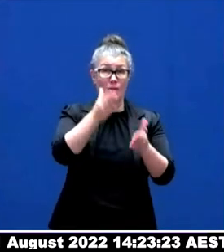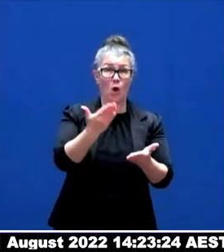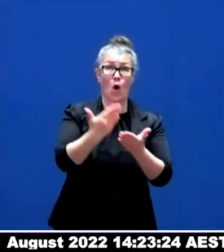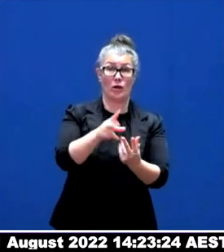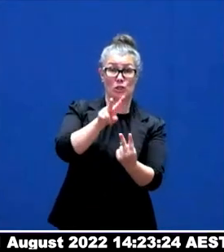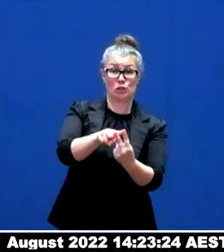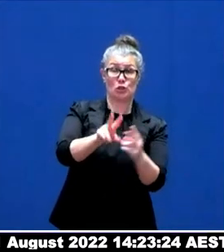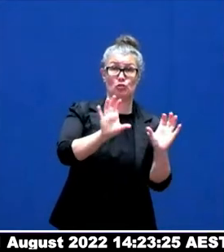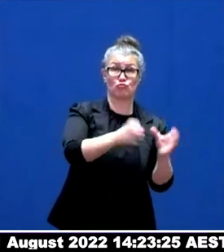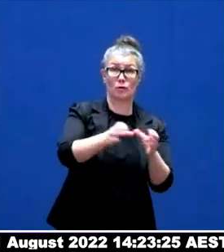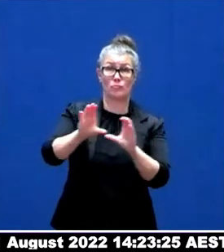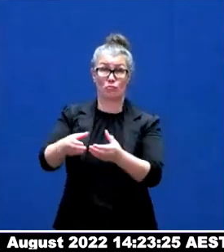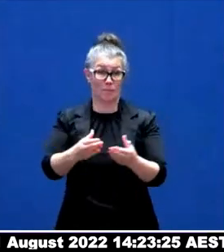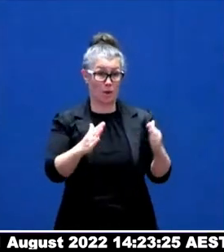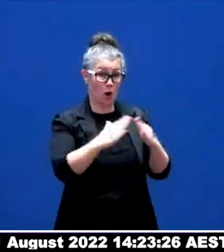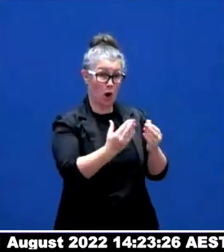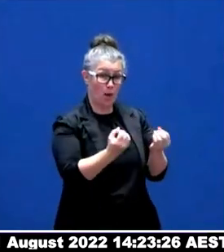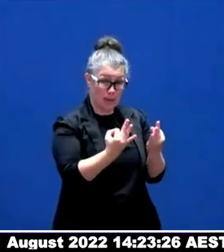Yes. MS DOWSETT: Rather than participants generally.